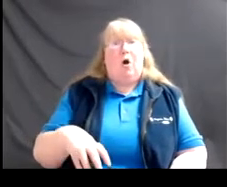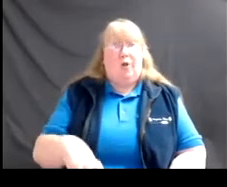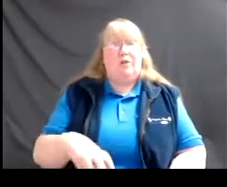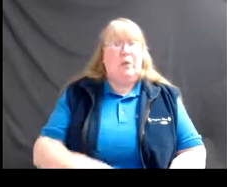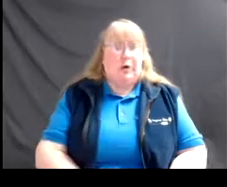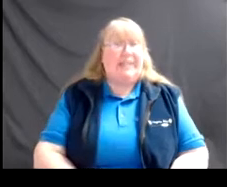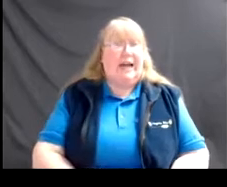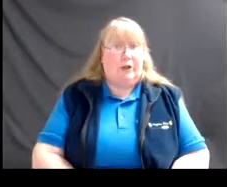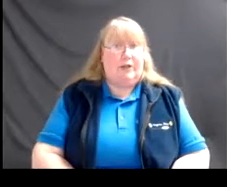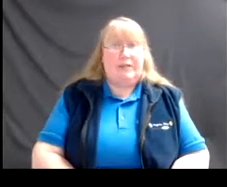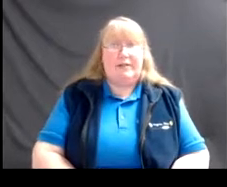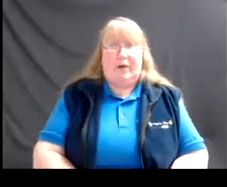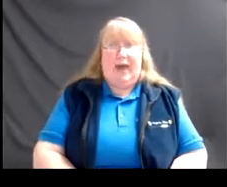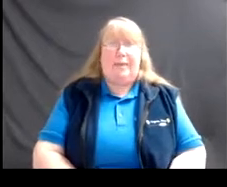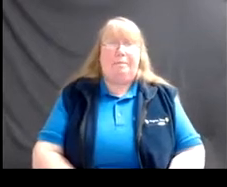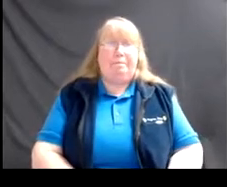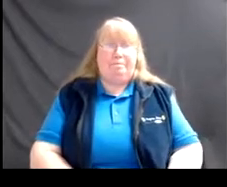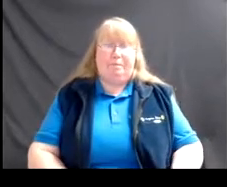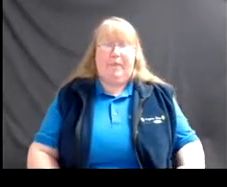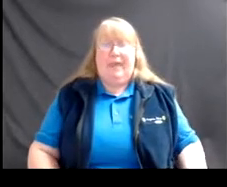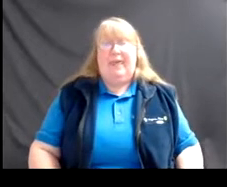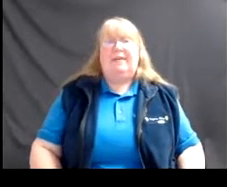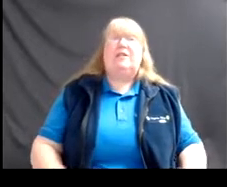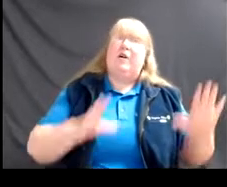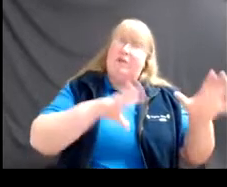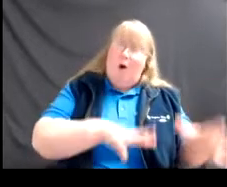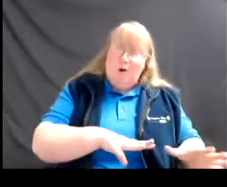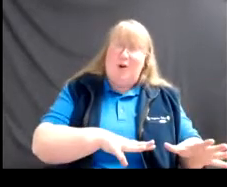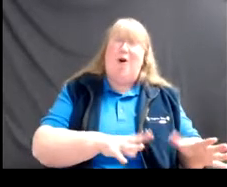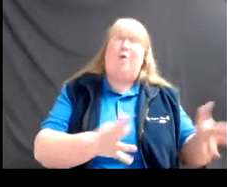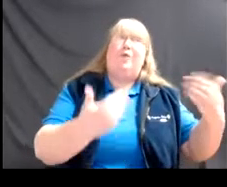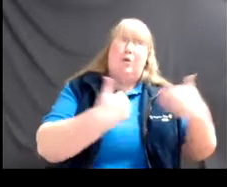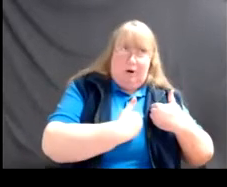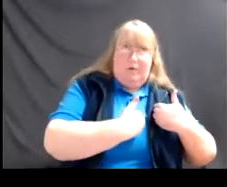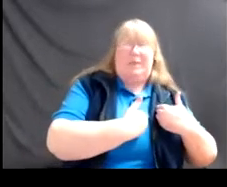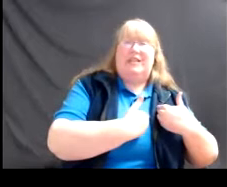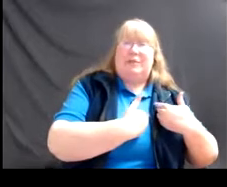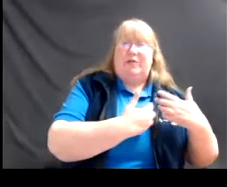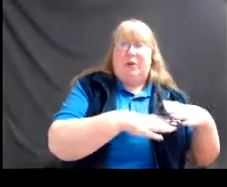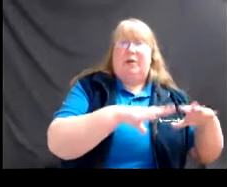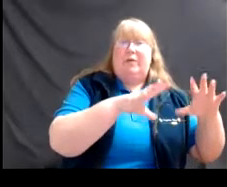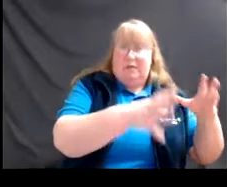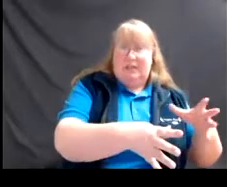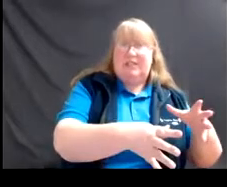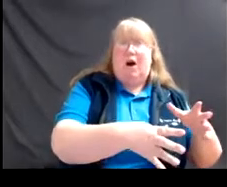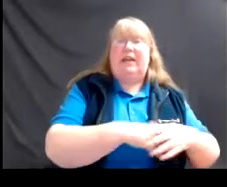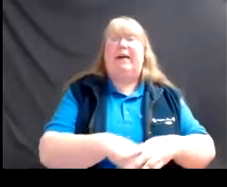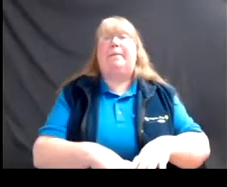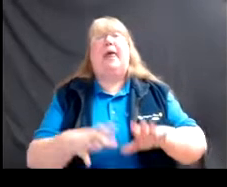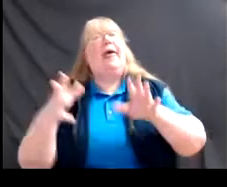those smoke detectors, okay? So, iIf you own your home, you are responsible for installing them.